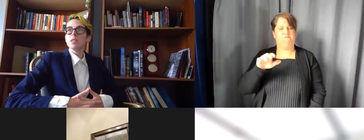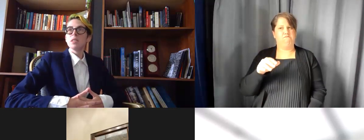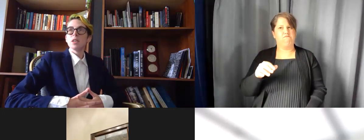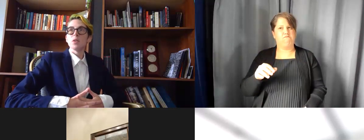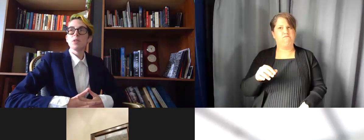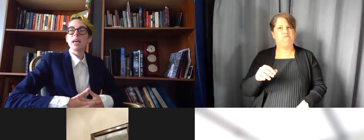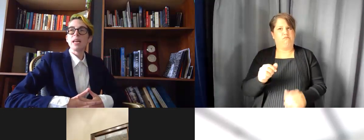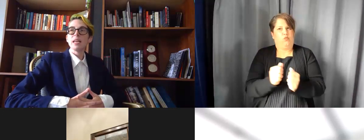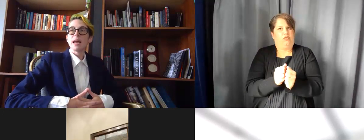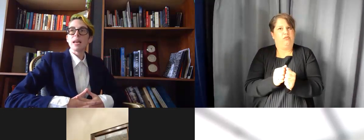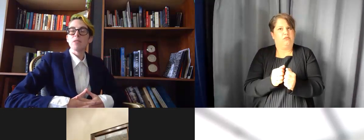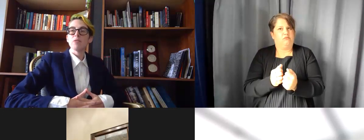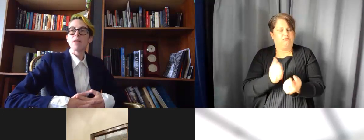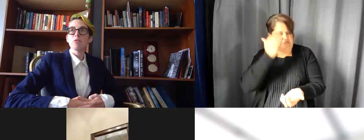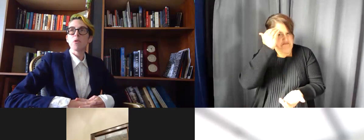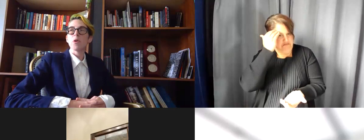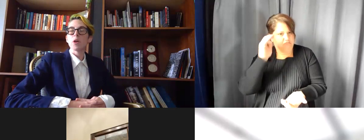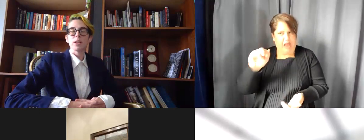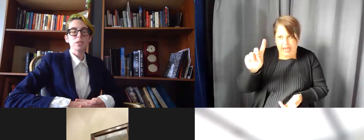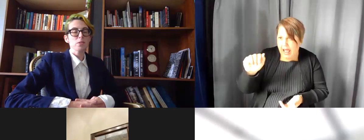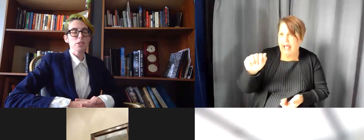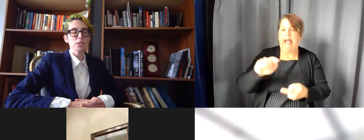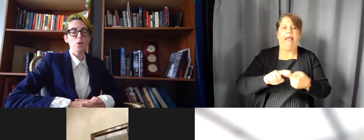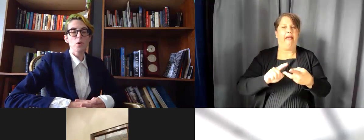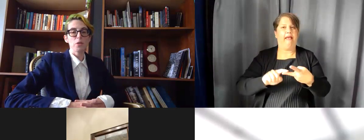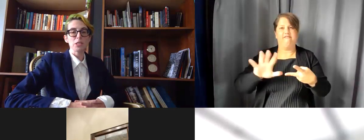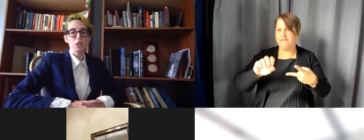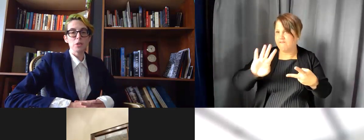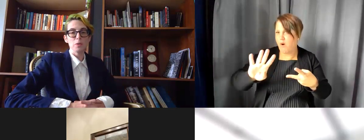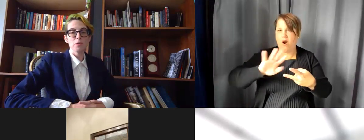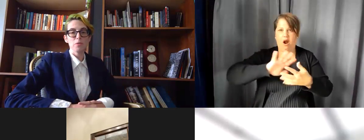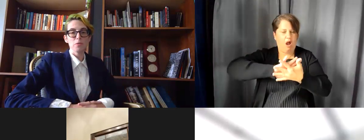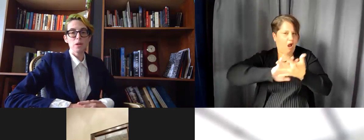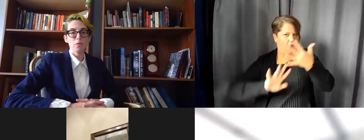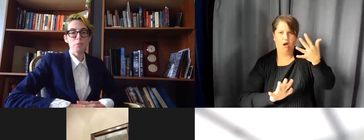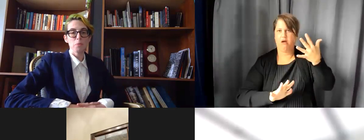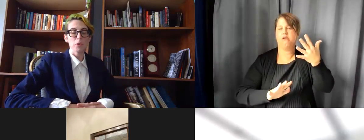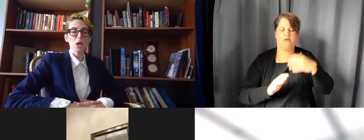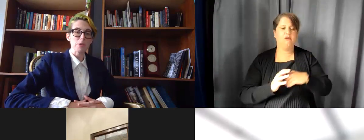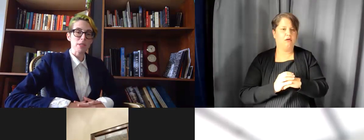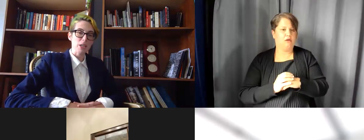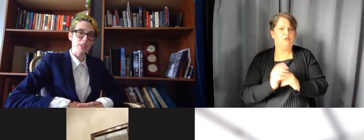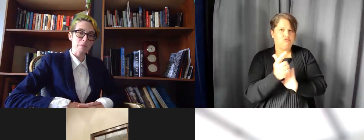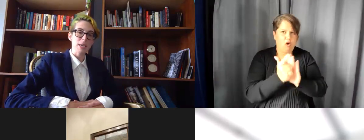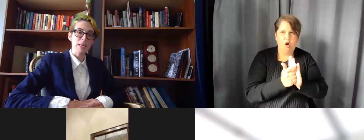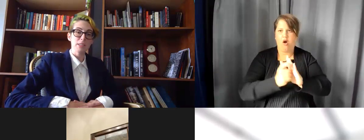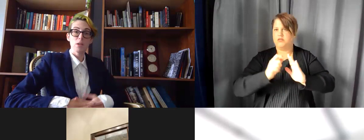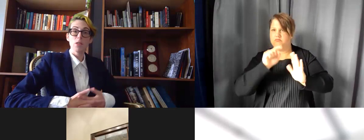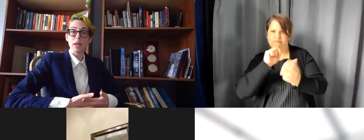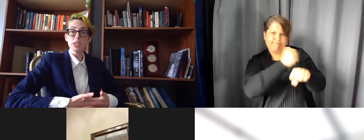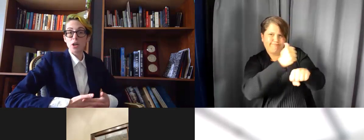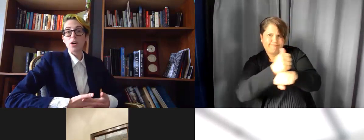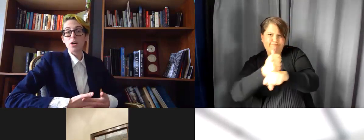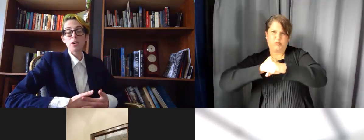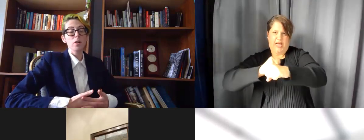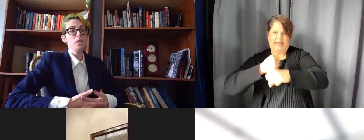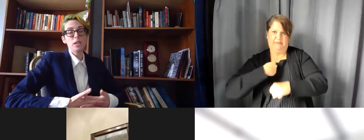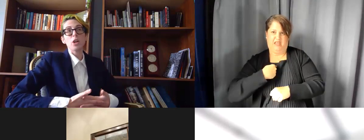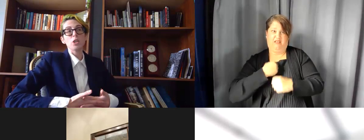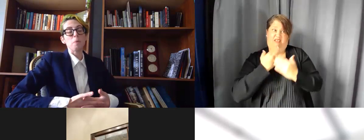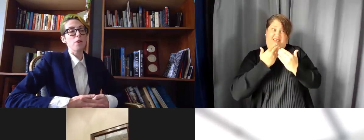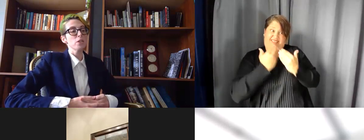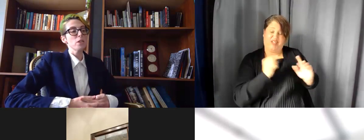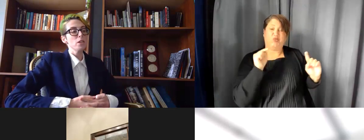Farrah Garland: You know the Ada and 5 of 4, and just the whole other slew of of laws and protections in place, thanks to her in large part.